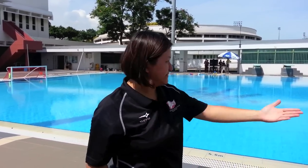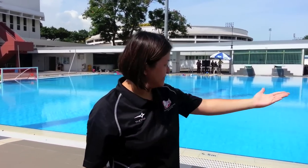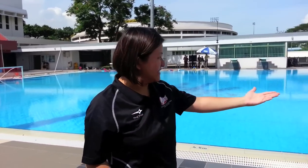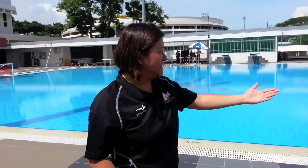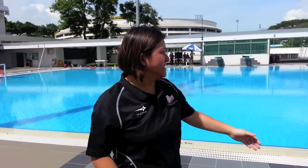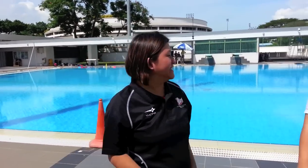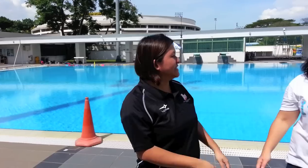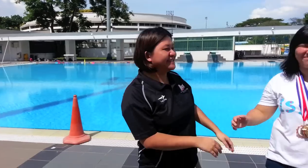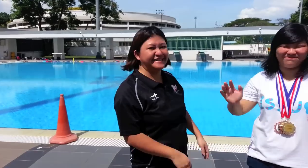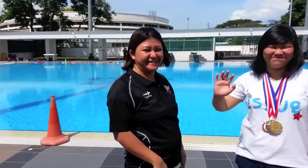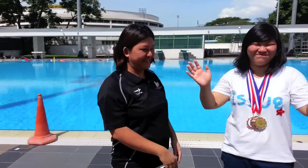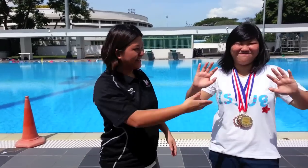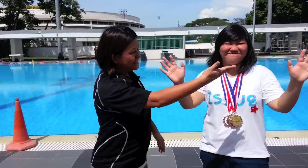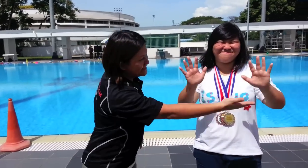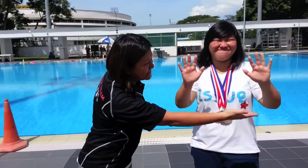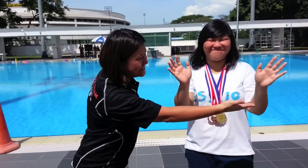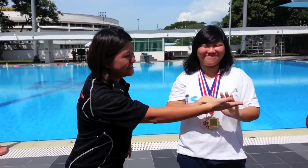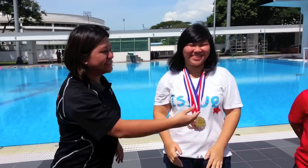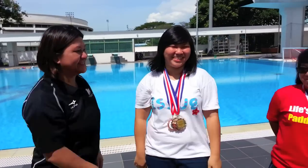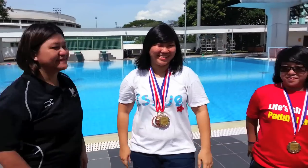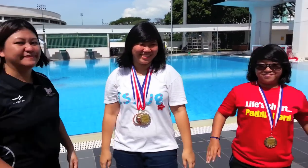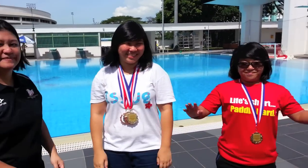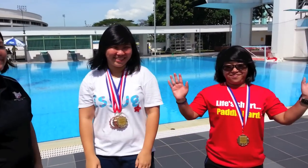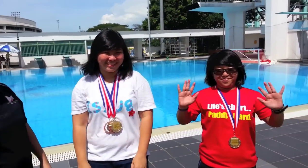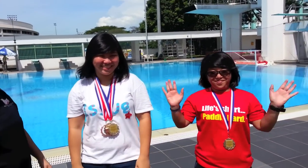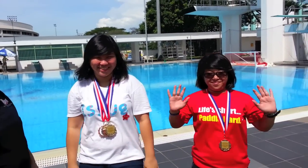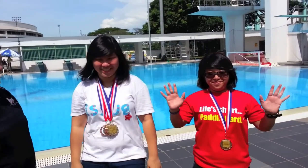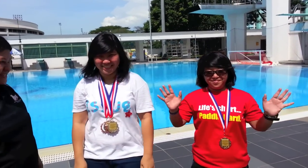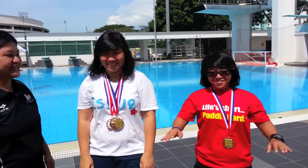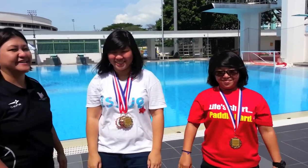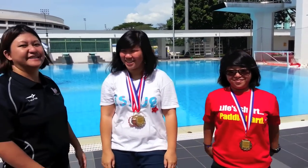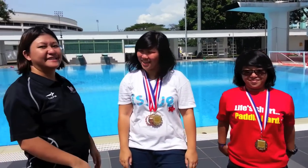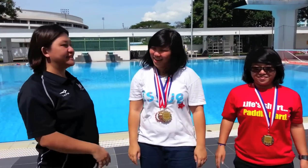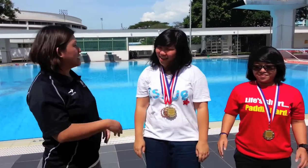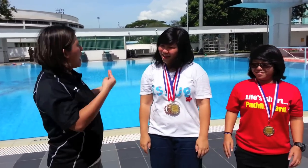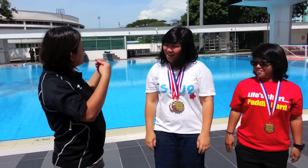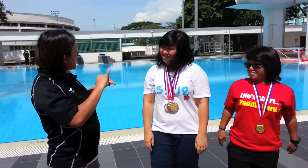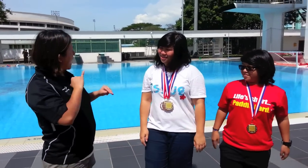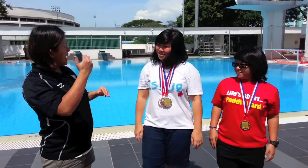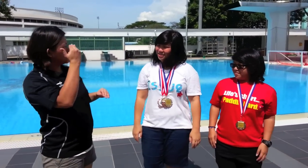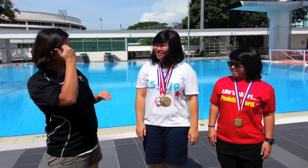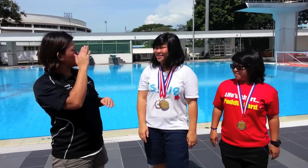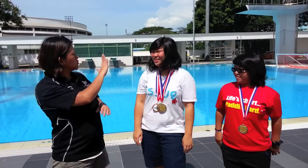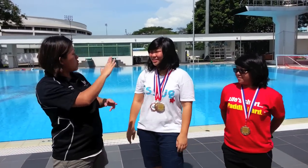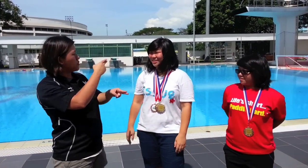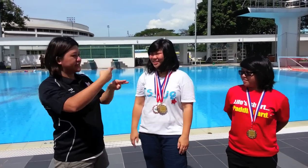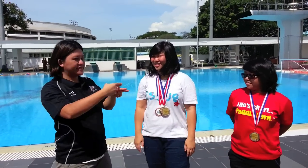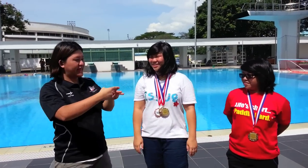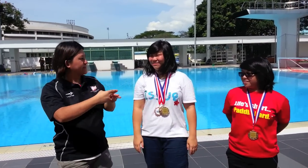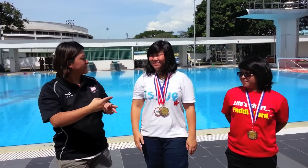[Introducing two swimmers] May I know your name?